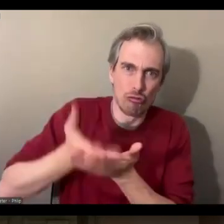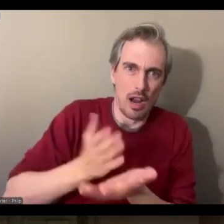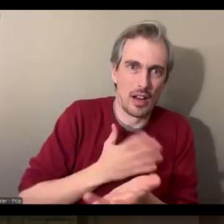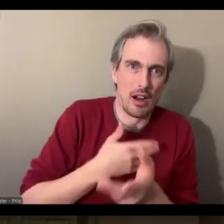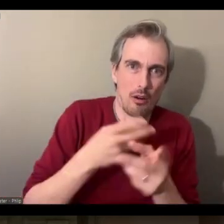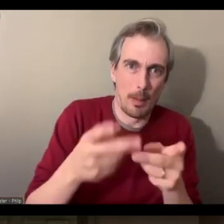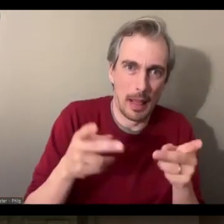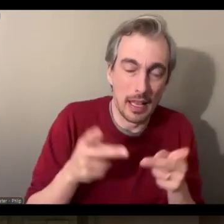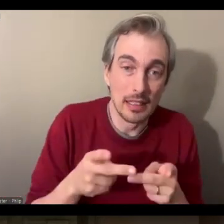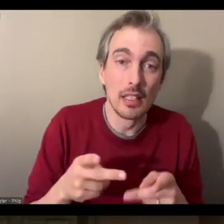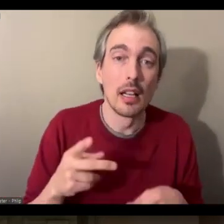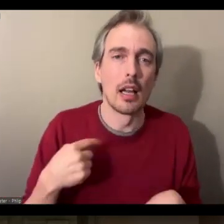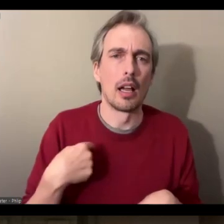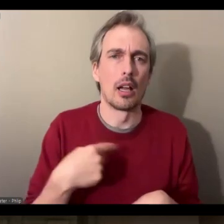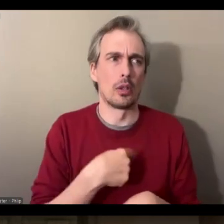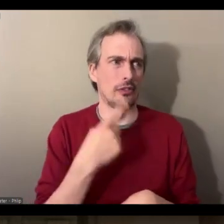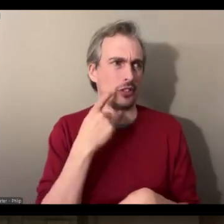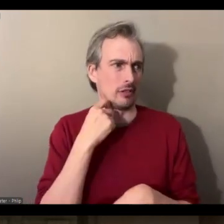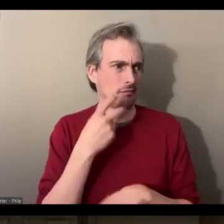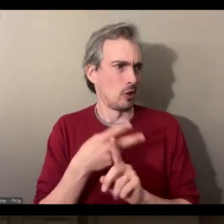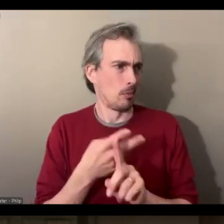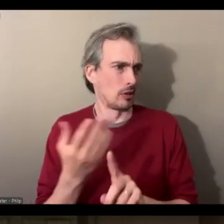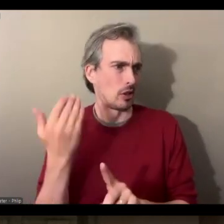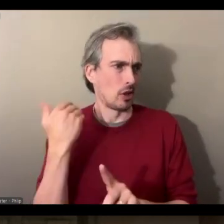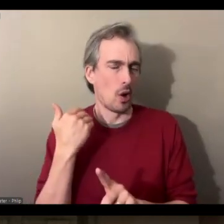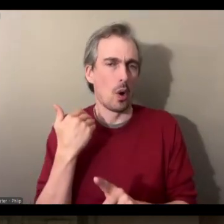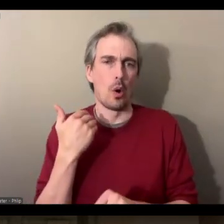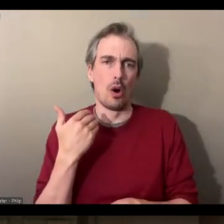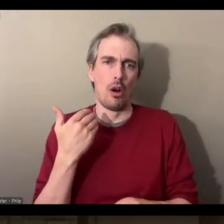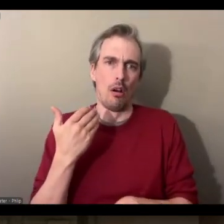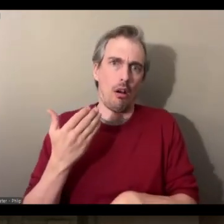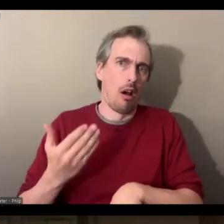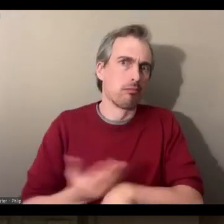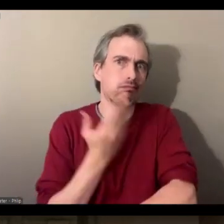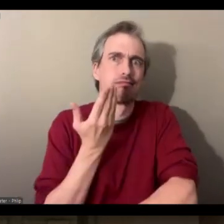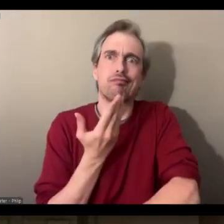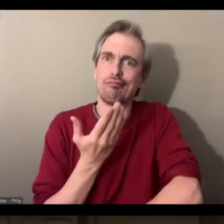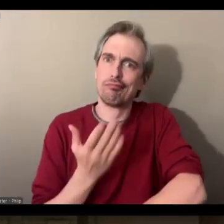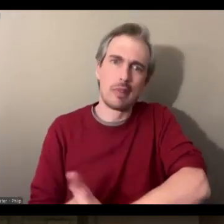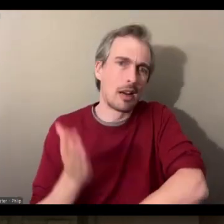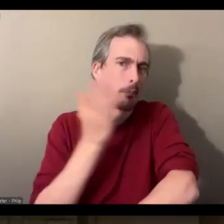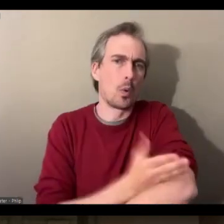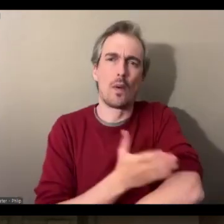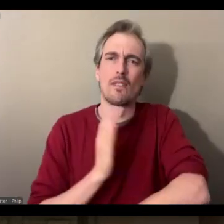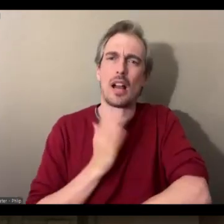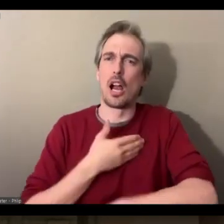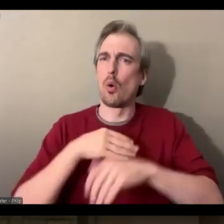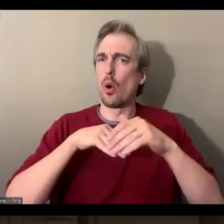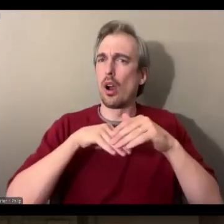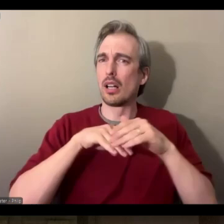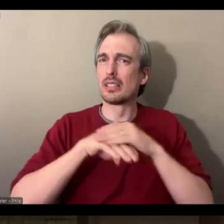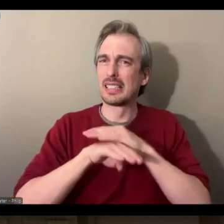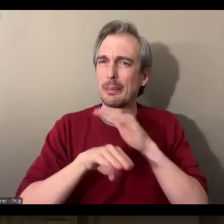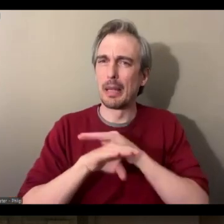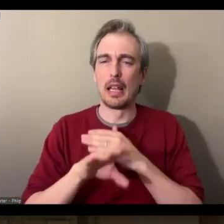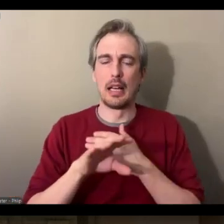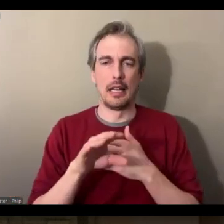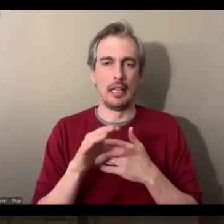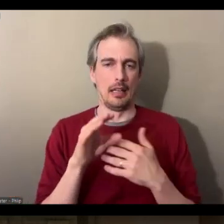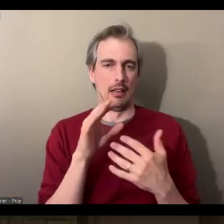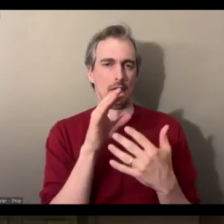preferences that any visitor can add to their profile. At PAC NYC. And we worked with Paul.